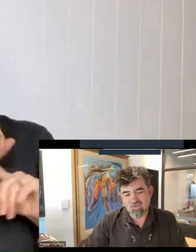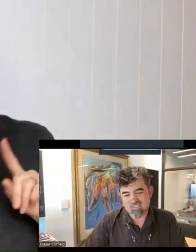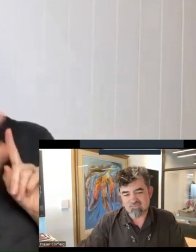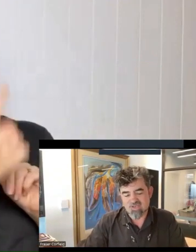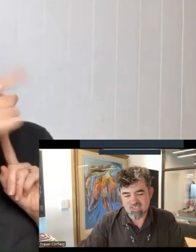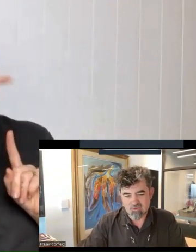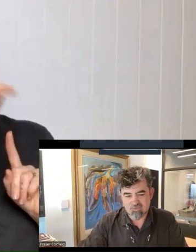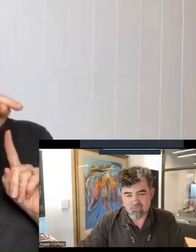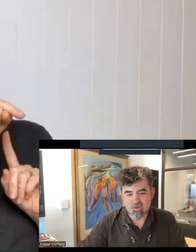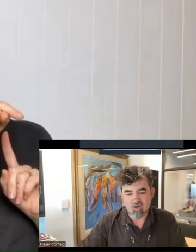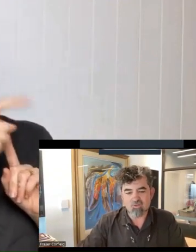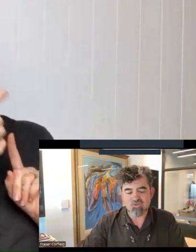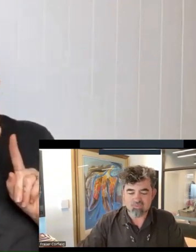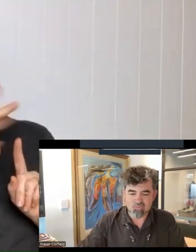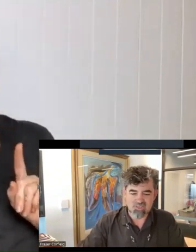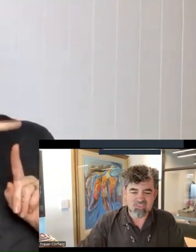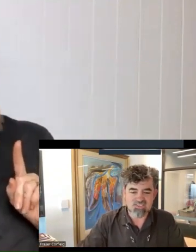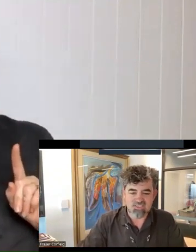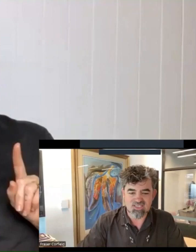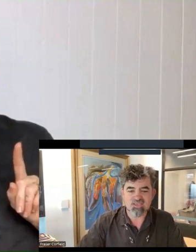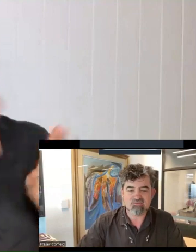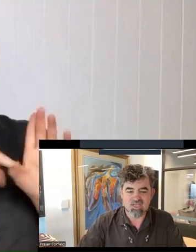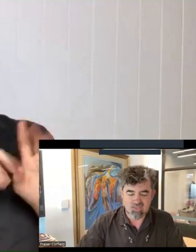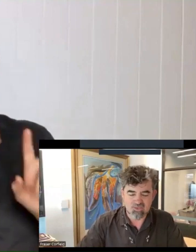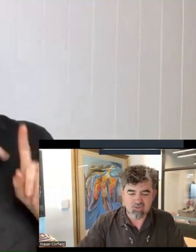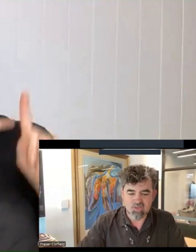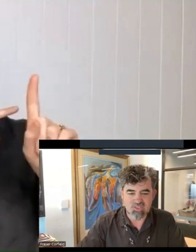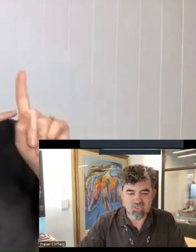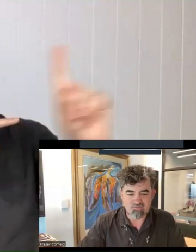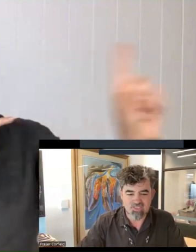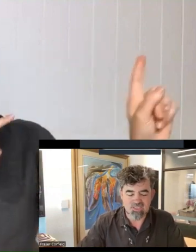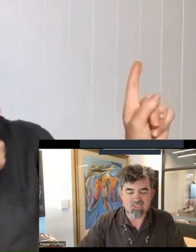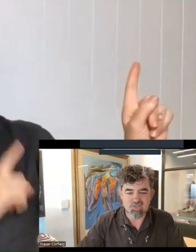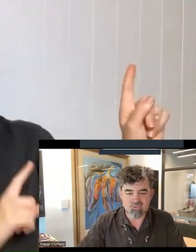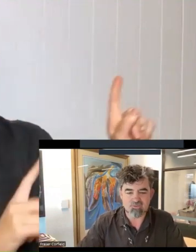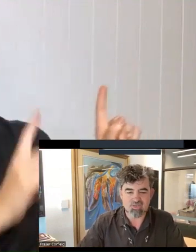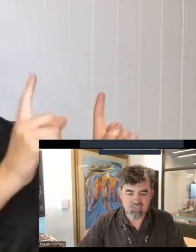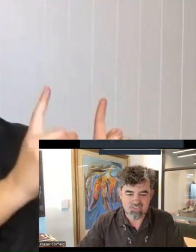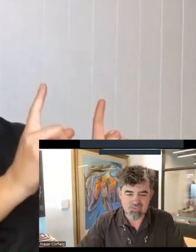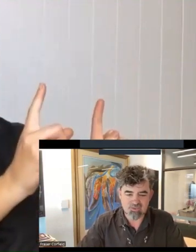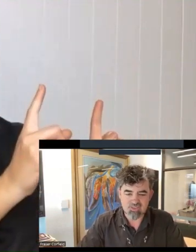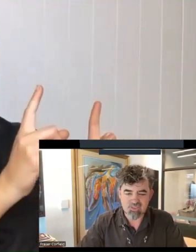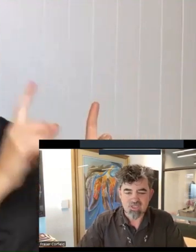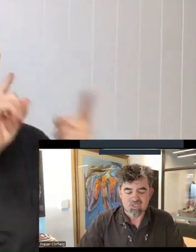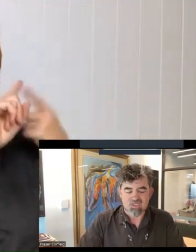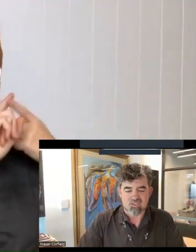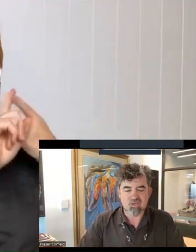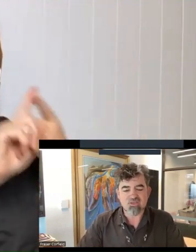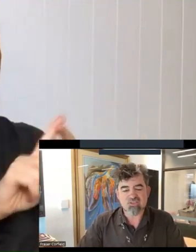once they've had a year in the role their predecessor leaves and a new person comes in and the mentor and continues. Those